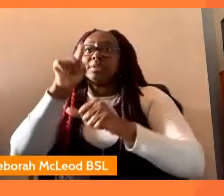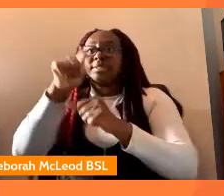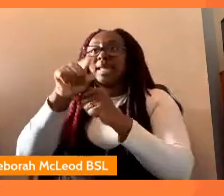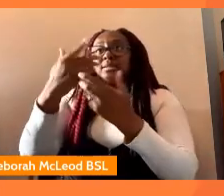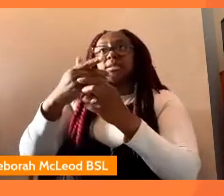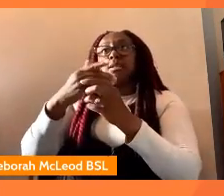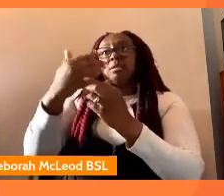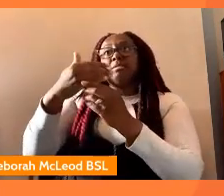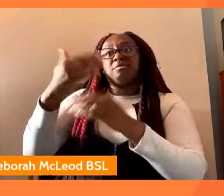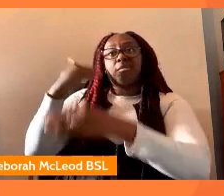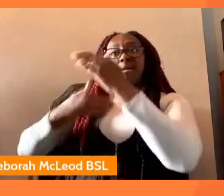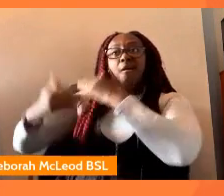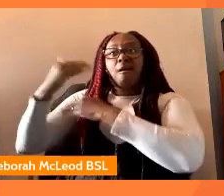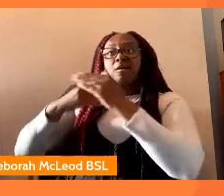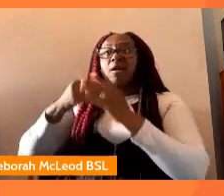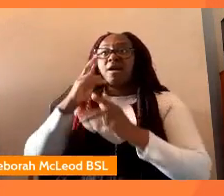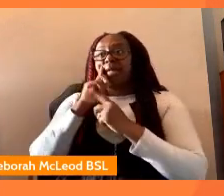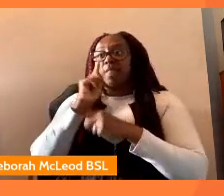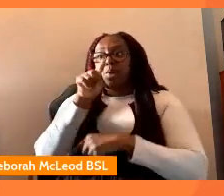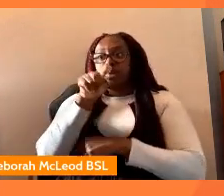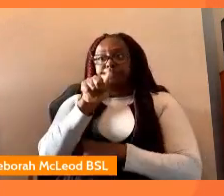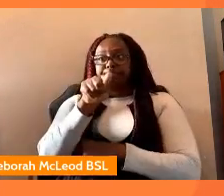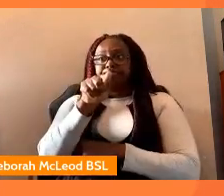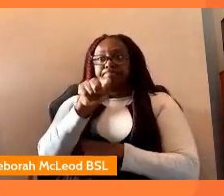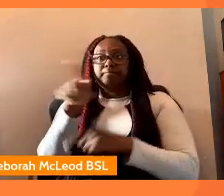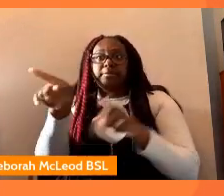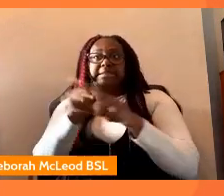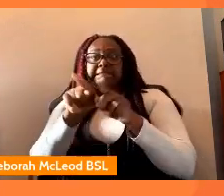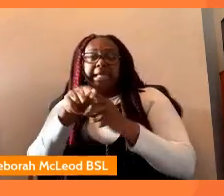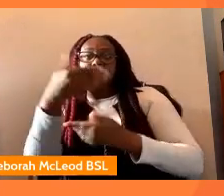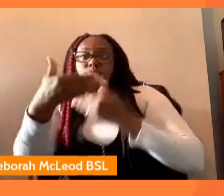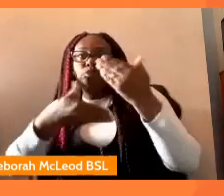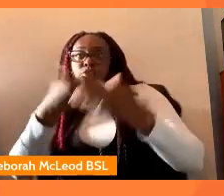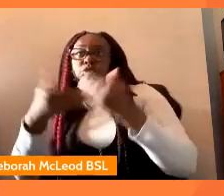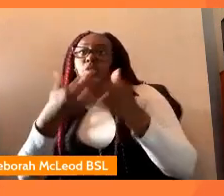catalysed the community engagement and story collection through workshops.